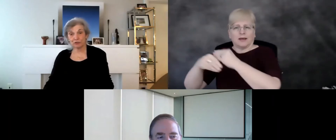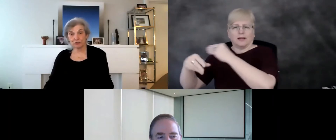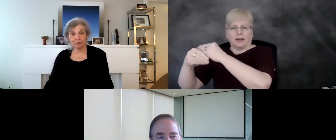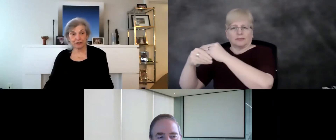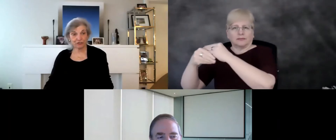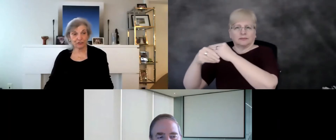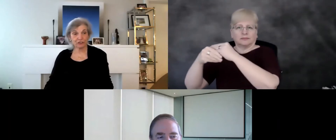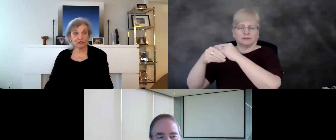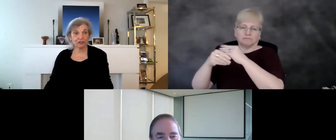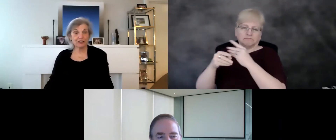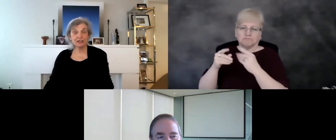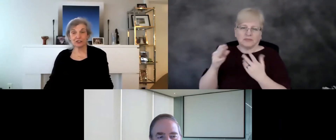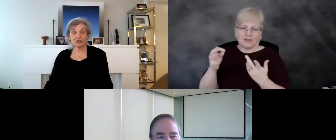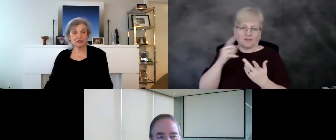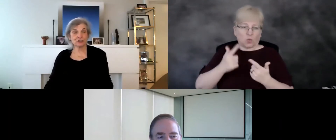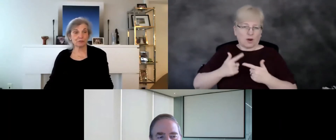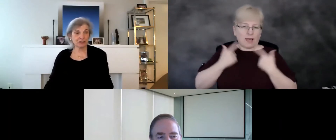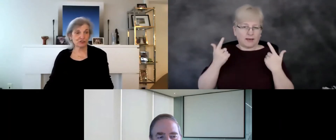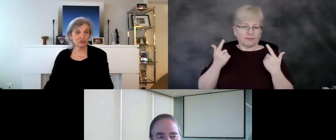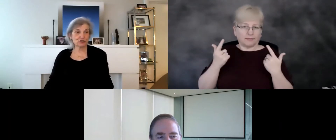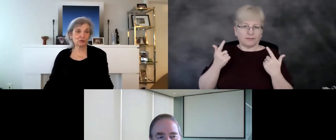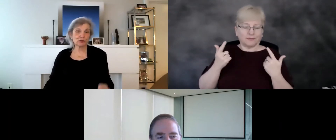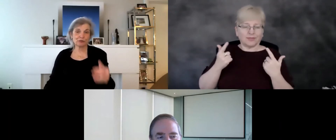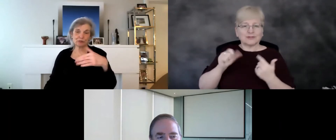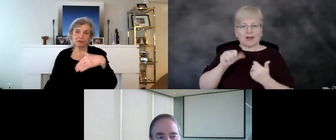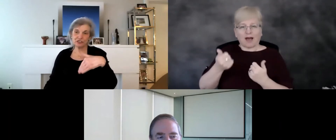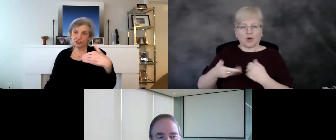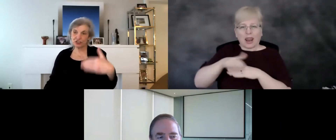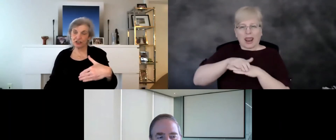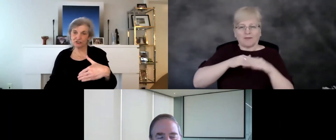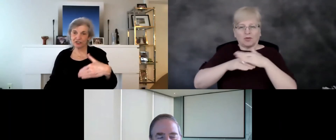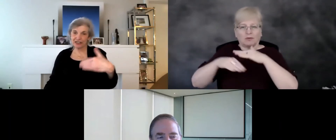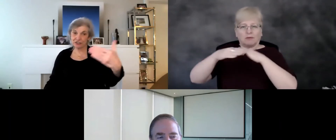16:14:44 modes of presentation these other dimensions. So we will be discussing, as the